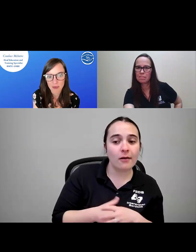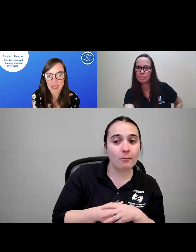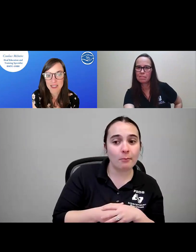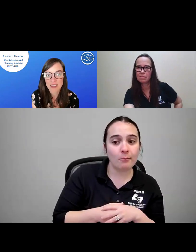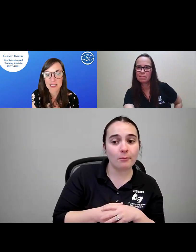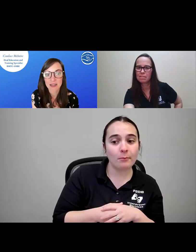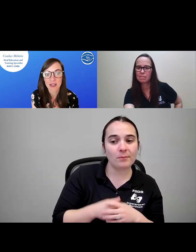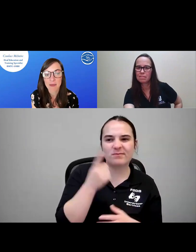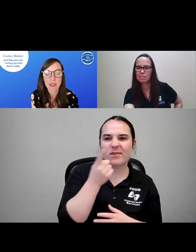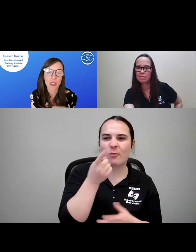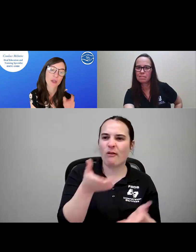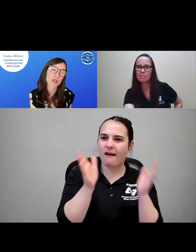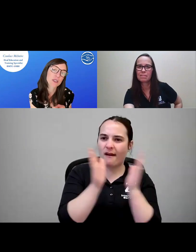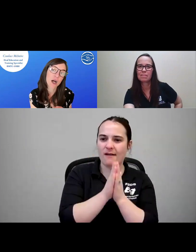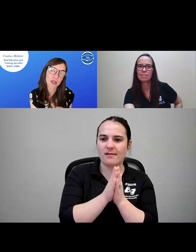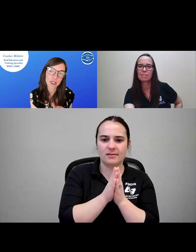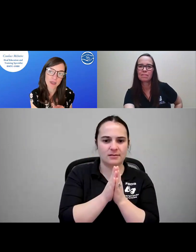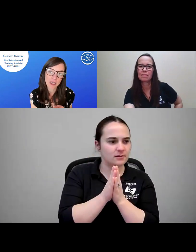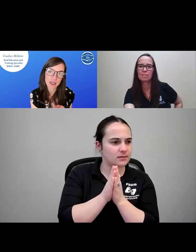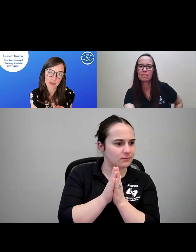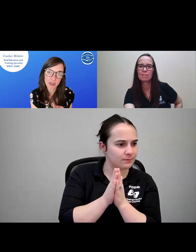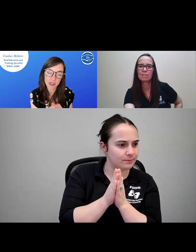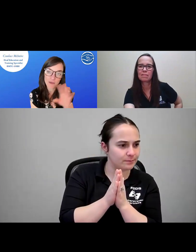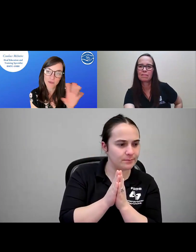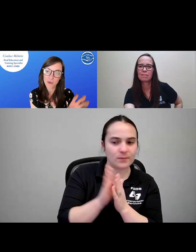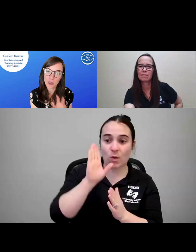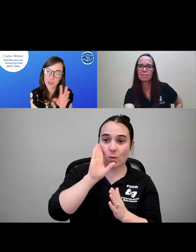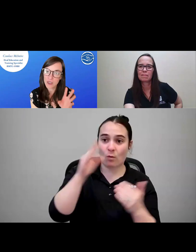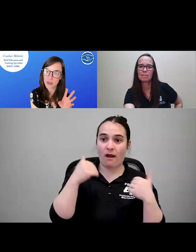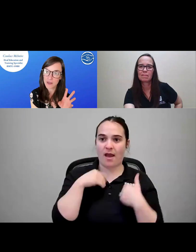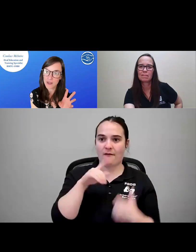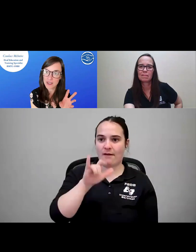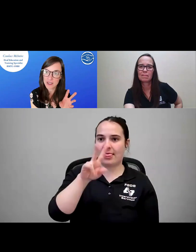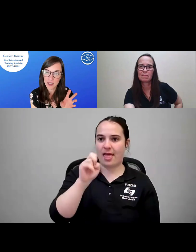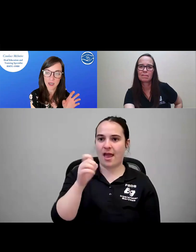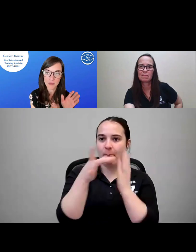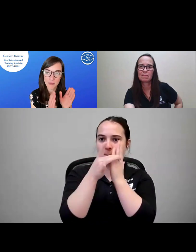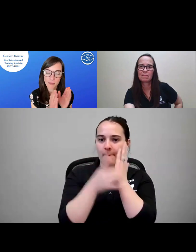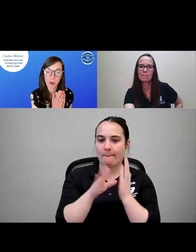Someone asked is this in the live binder. There's not going to be a live binder for this.